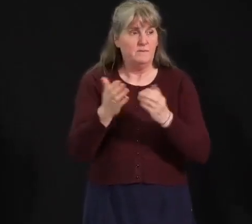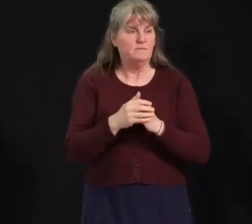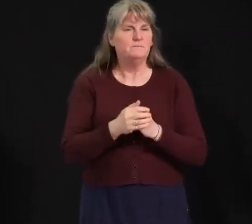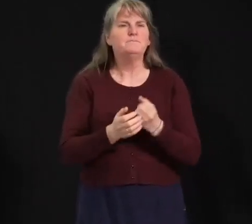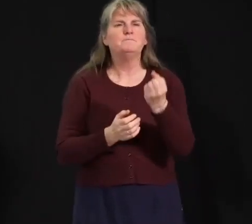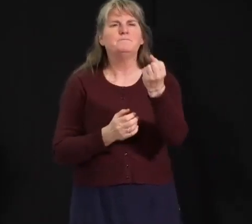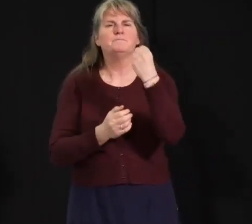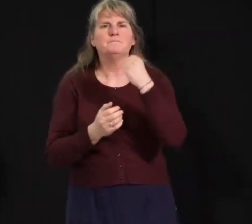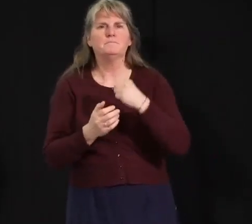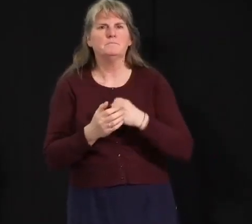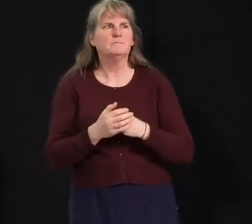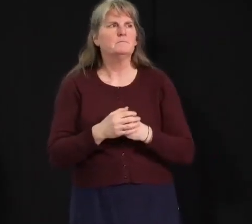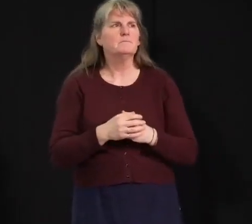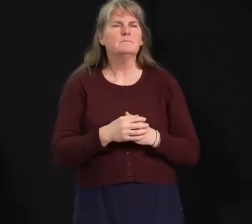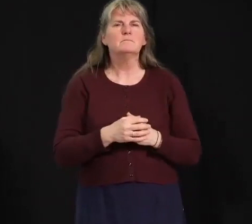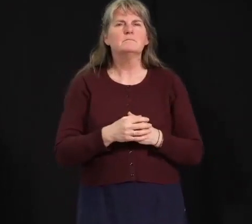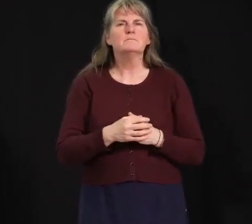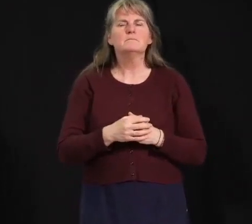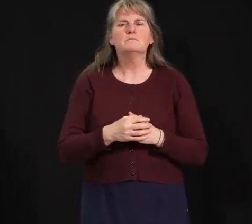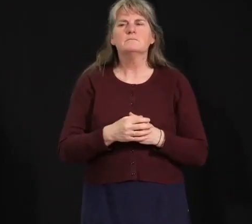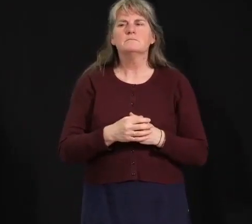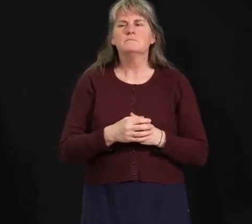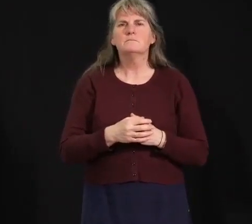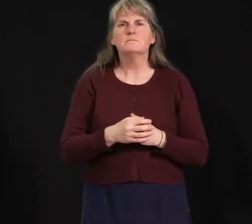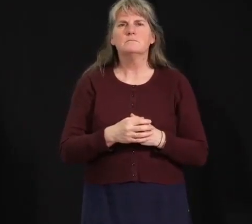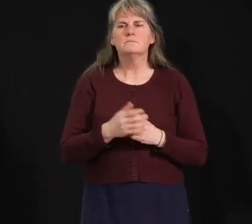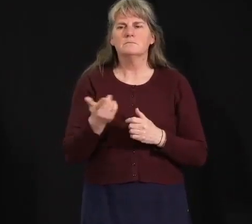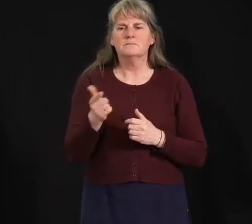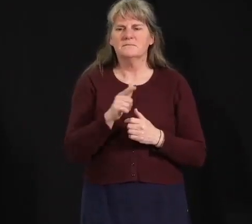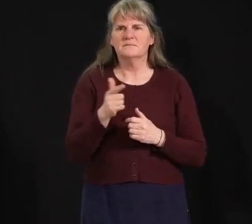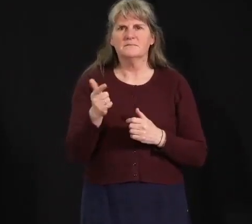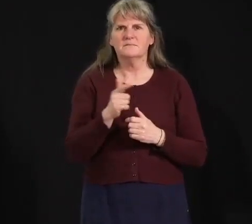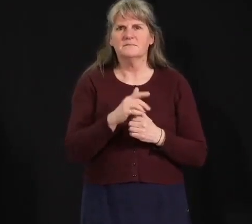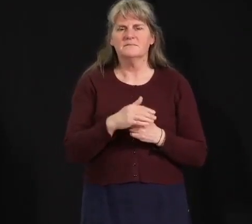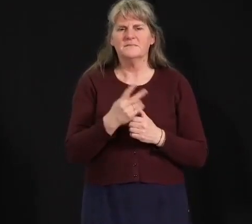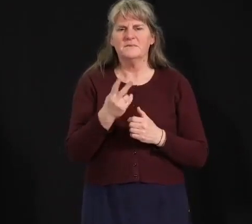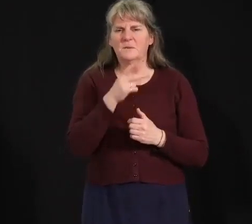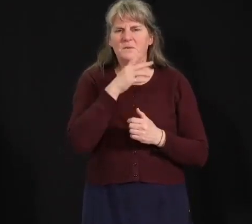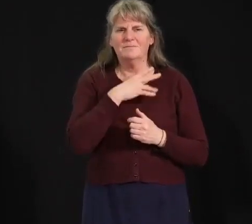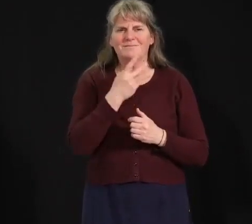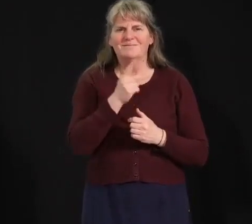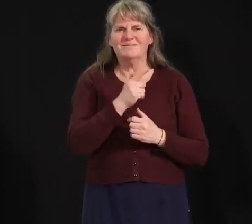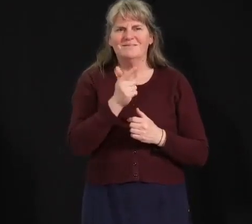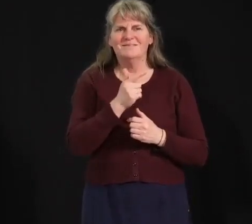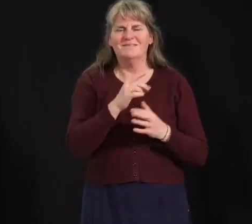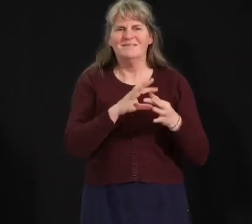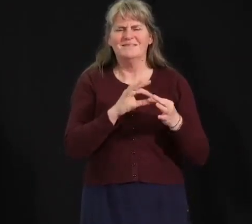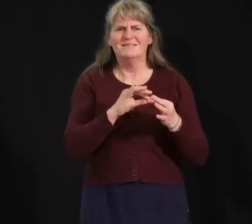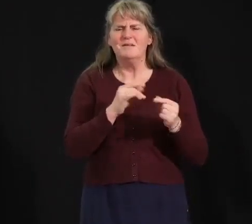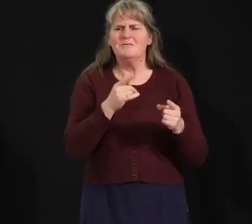tested. Moderator: Thank you. We have time for one or two more questions.